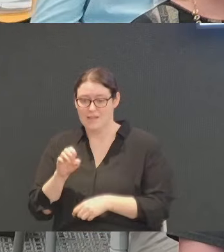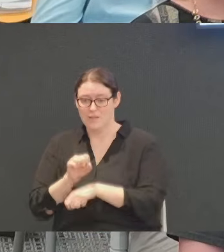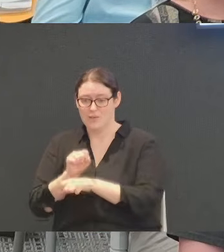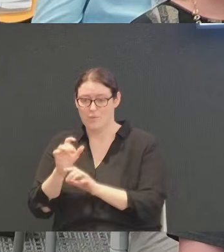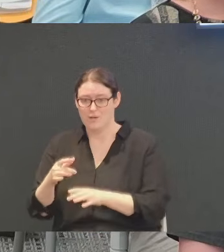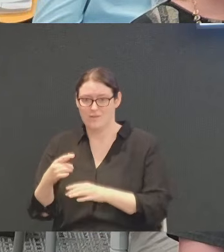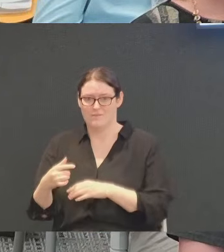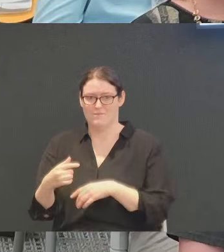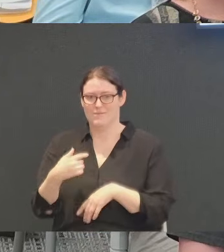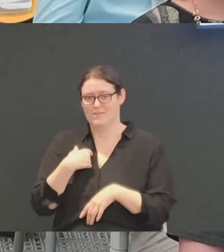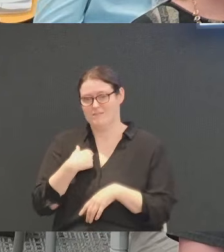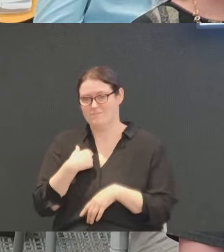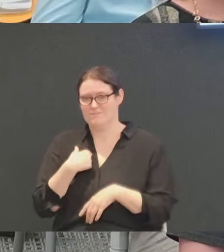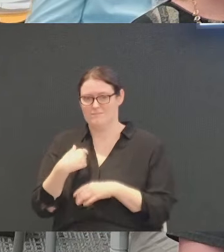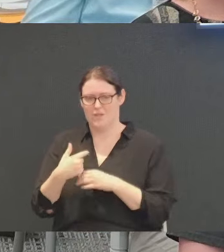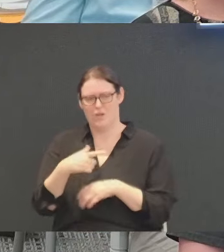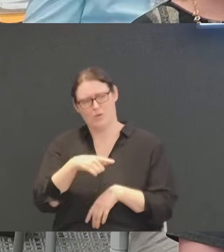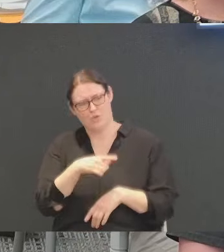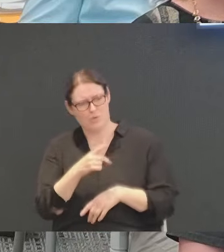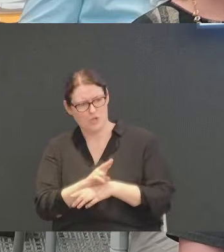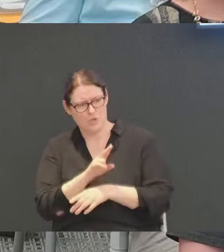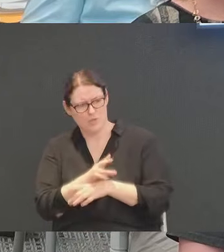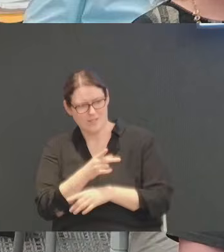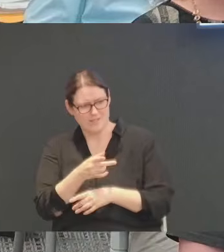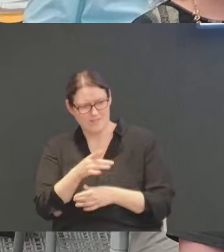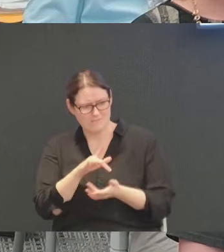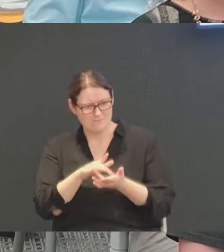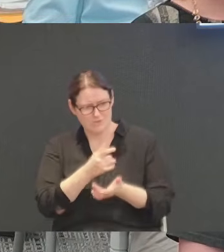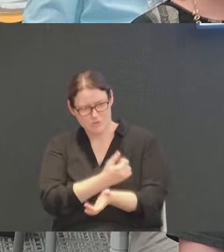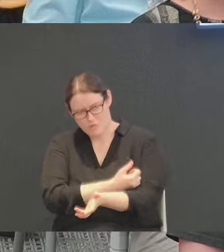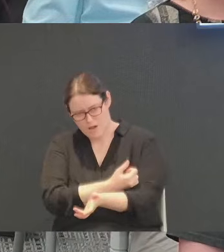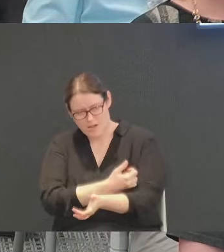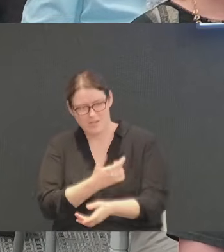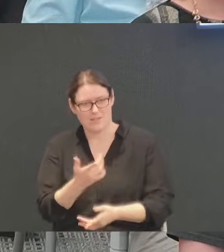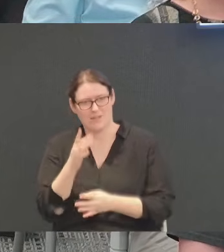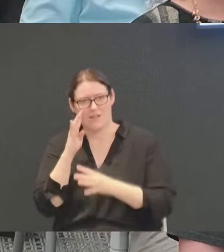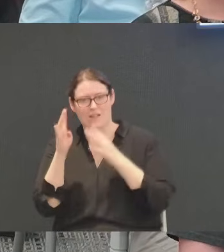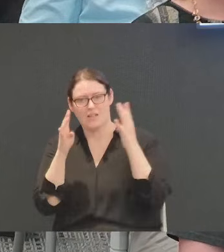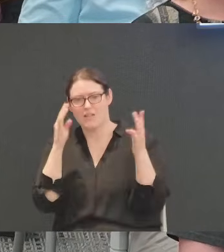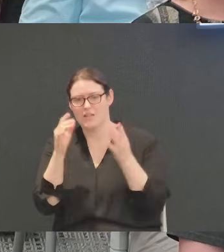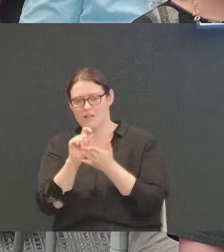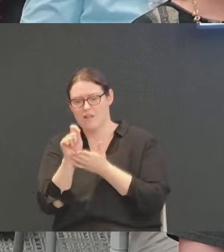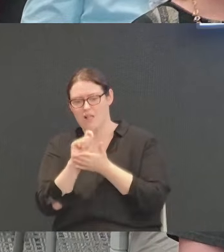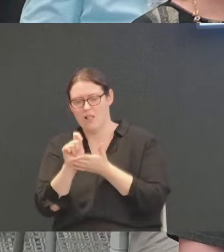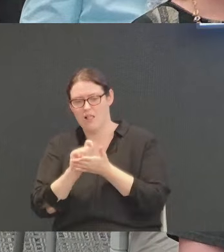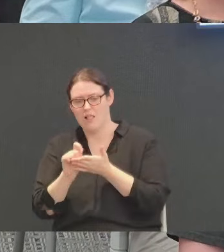a user when I was not a user and even fabricated some of my documentation to have my kids removed.